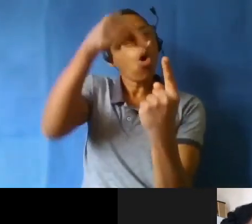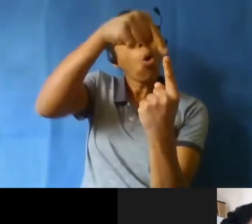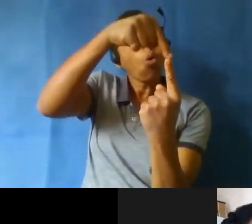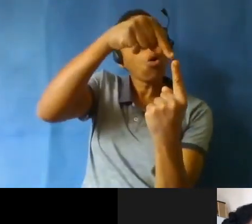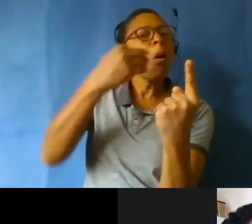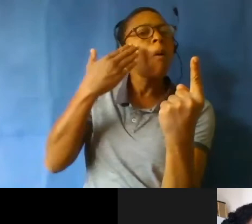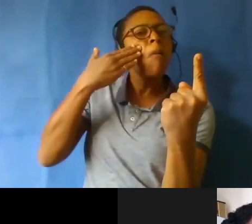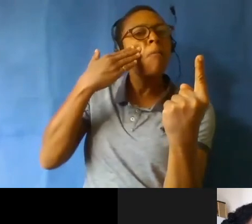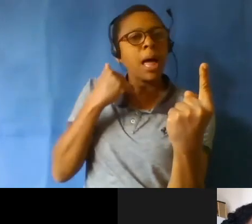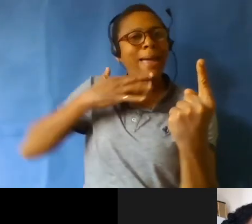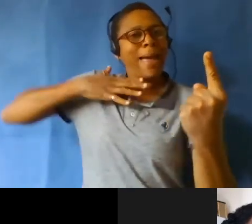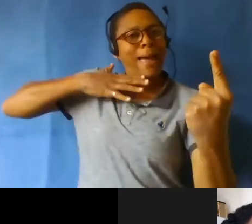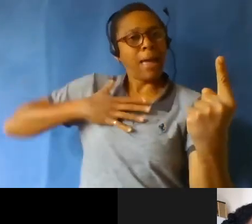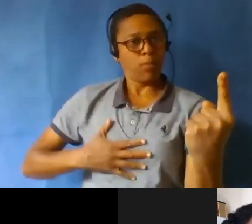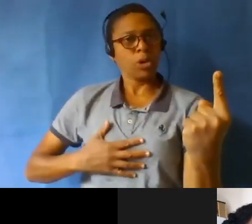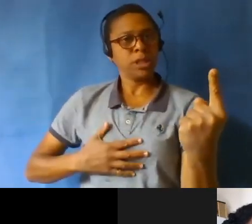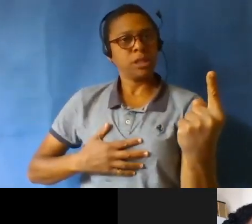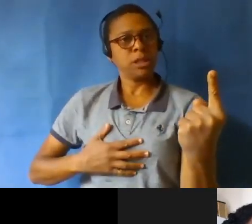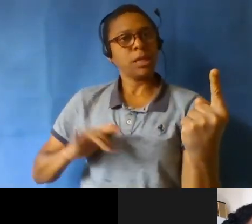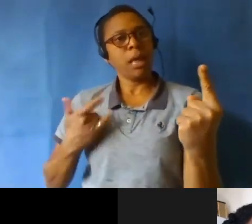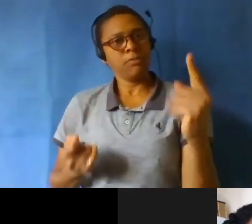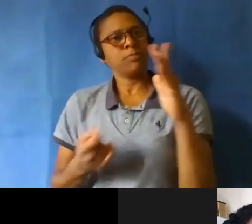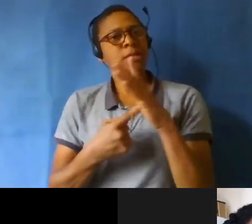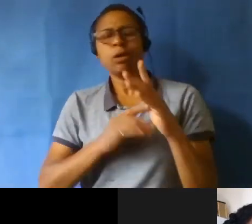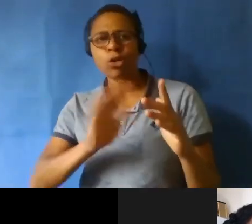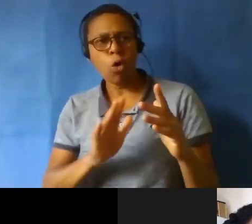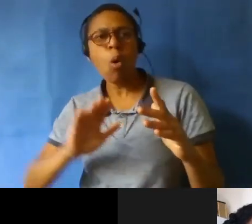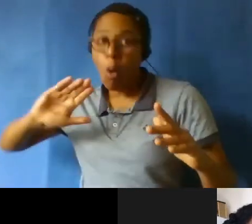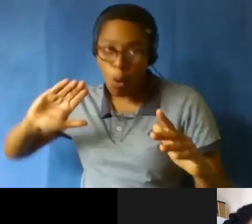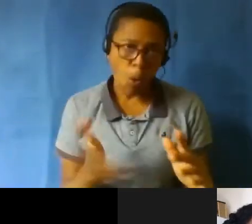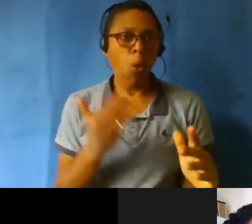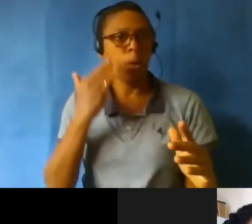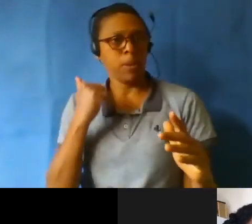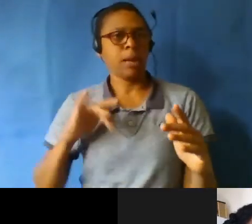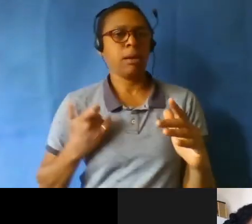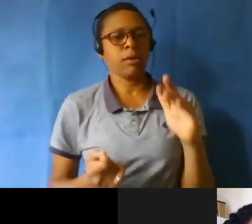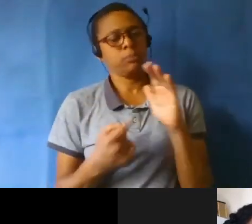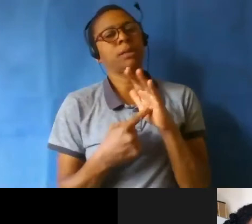mentioned earlier one of the things that we wanted to discuss is the way that